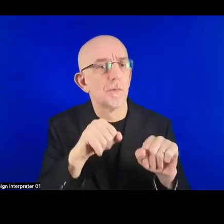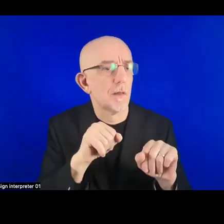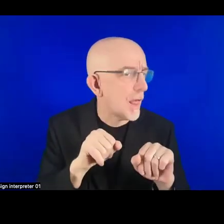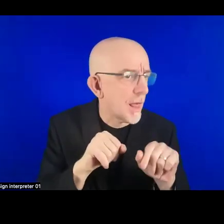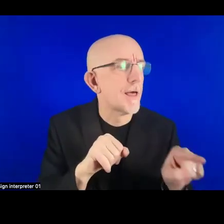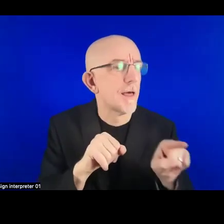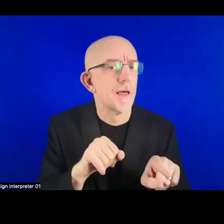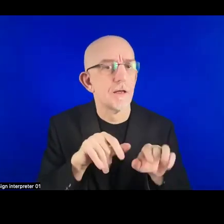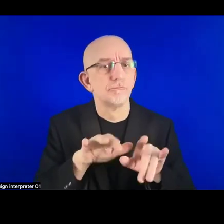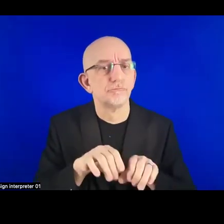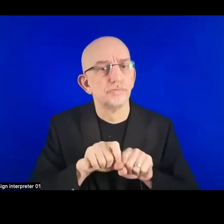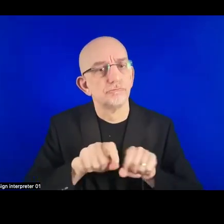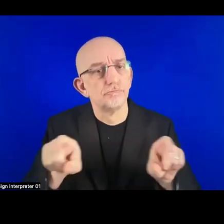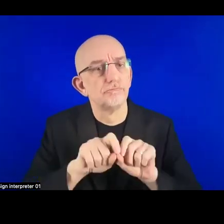are sent to that email address.